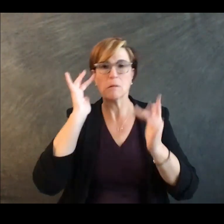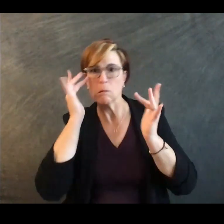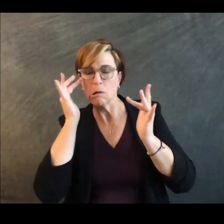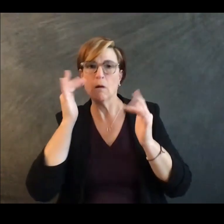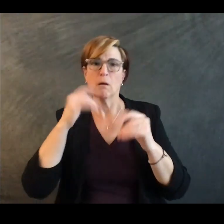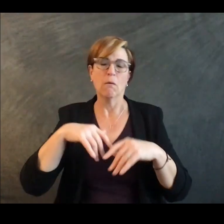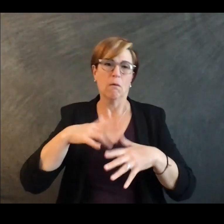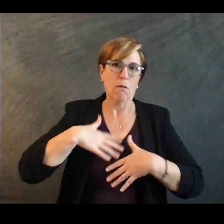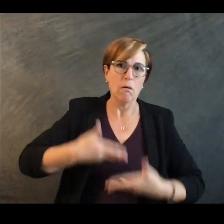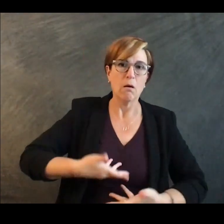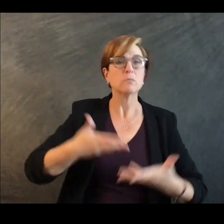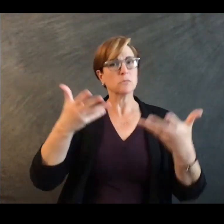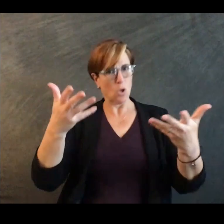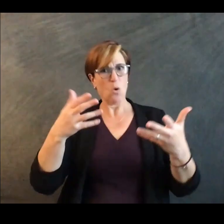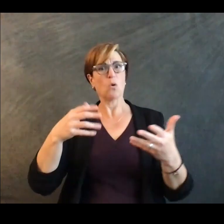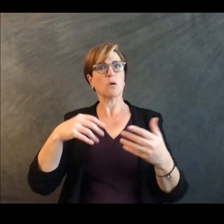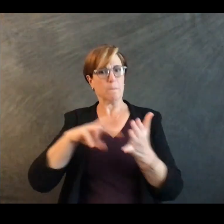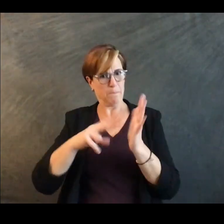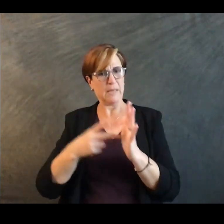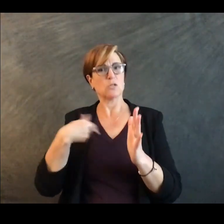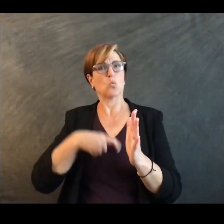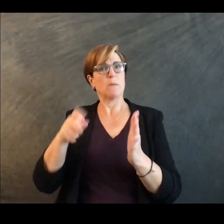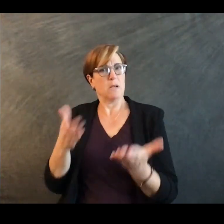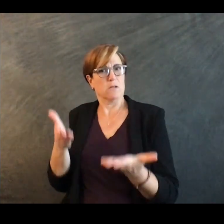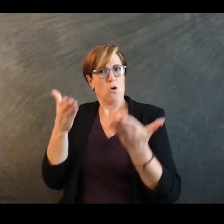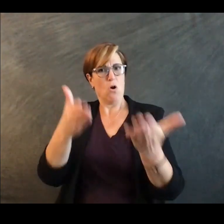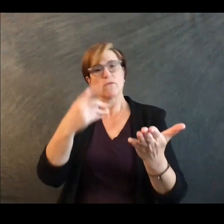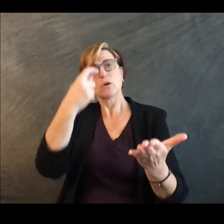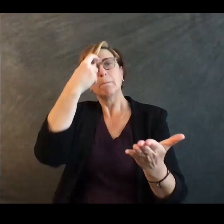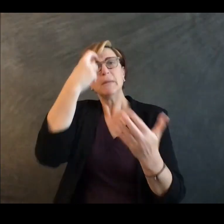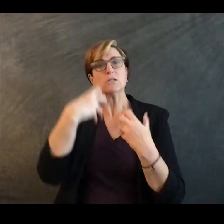of those struggling in this crisis there are people struggling they're struggling